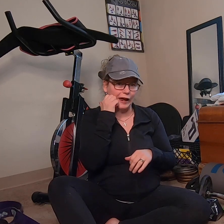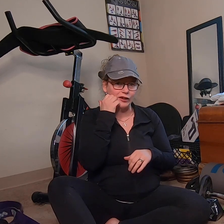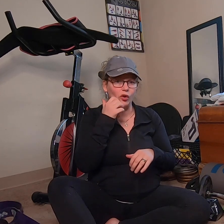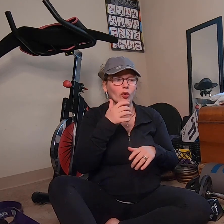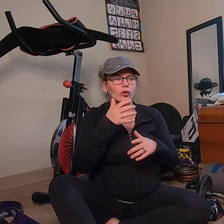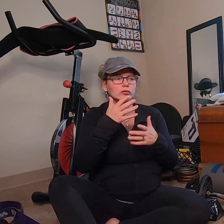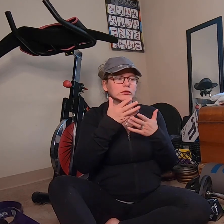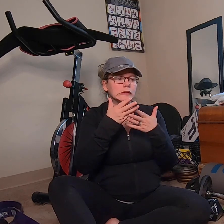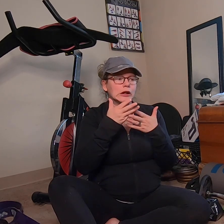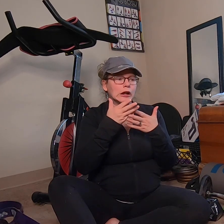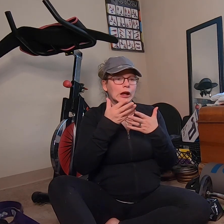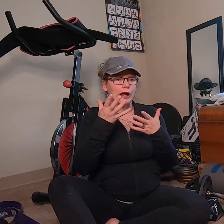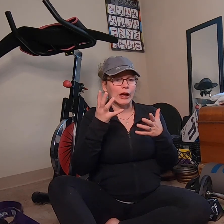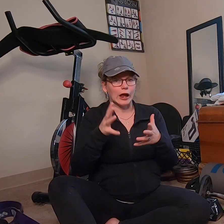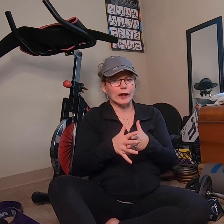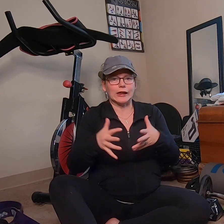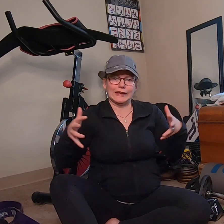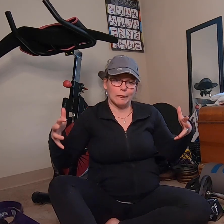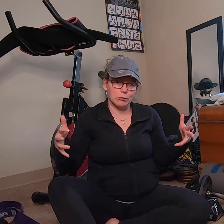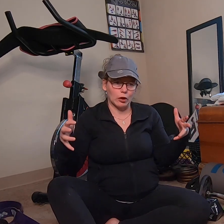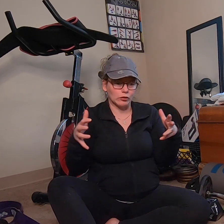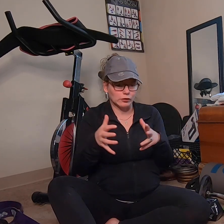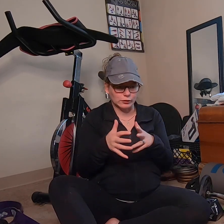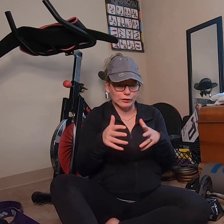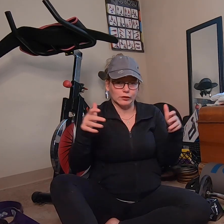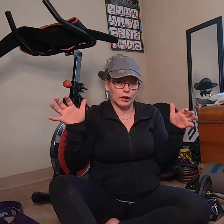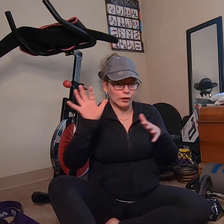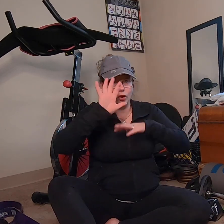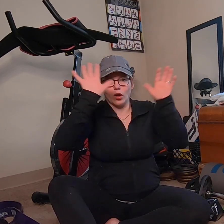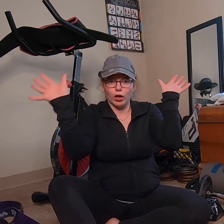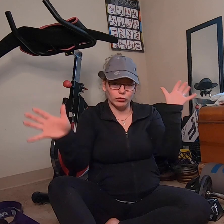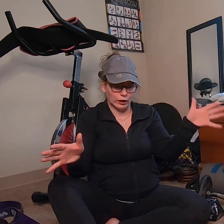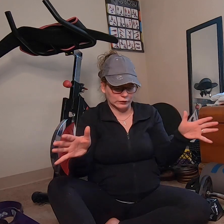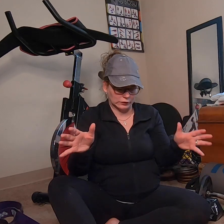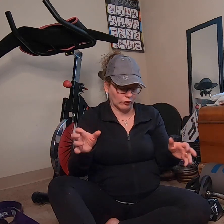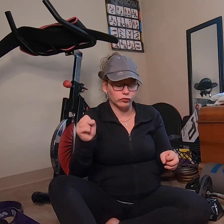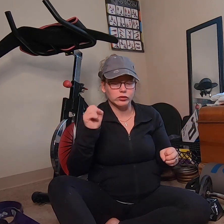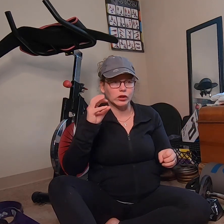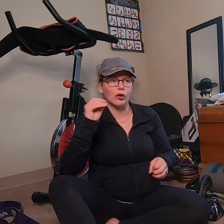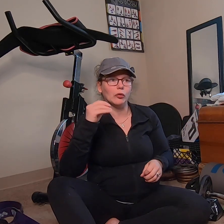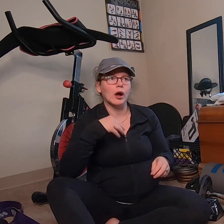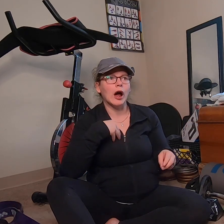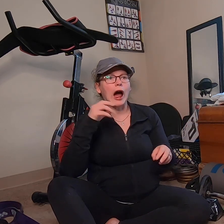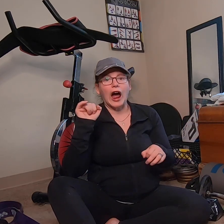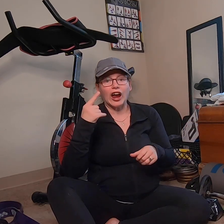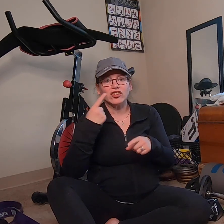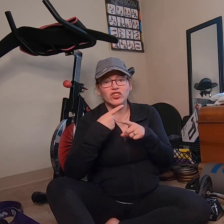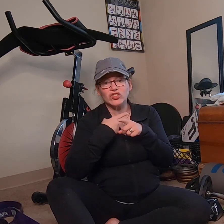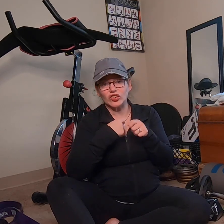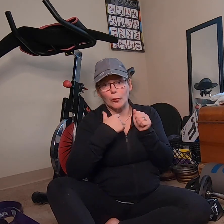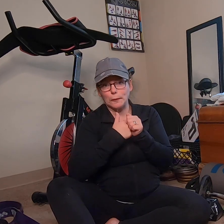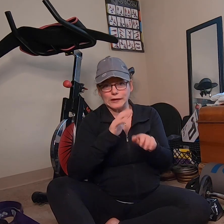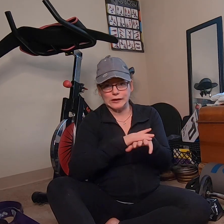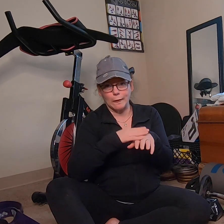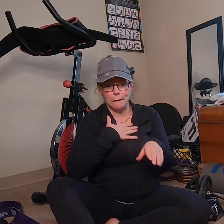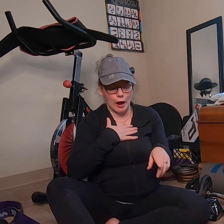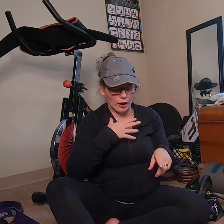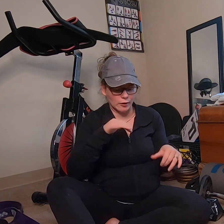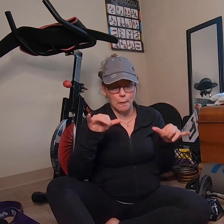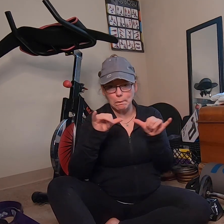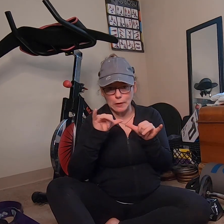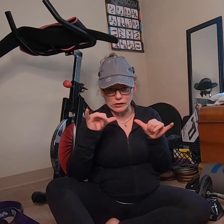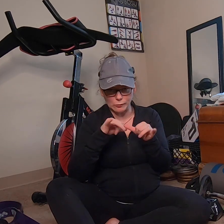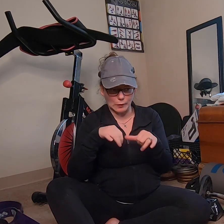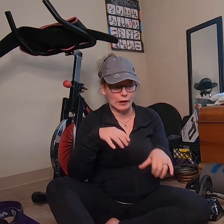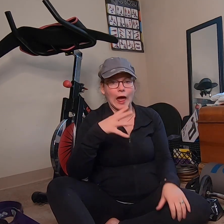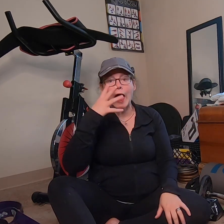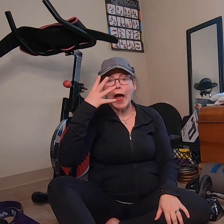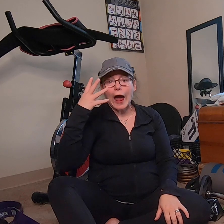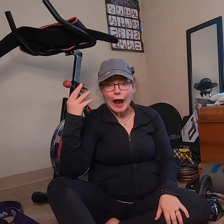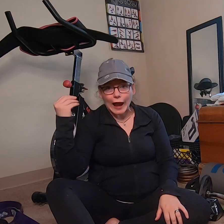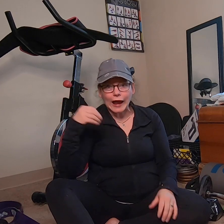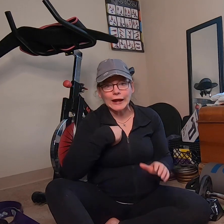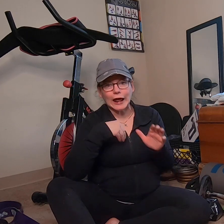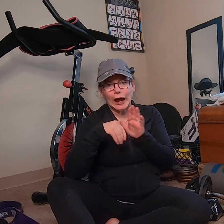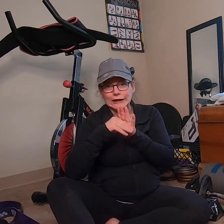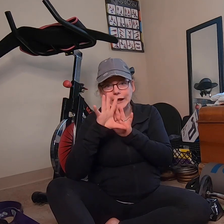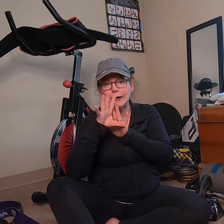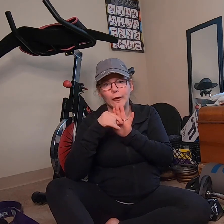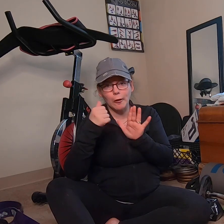the cycle and they get bloated and all that stuff so I just go based on my measurements and I take